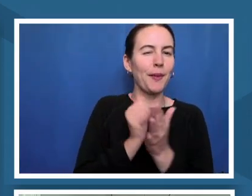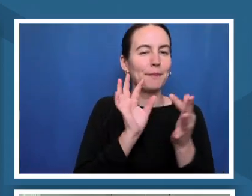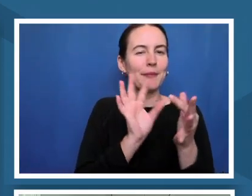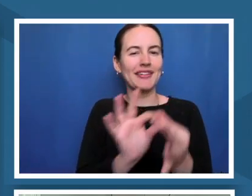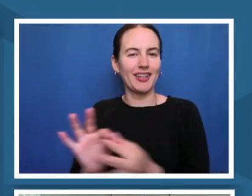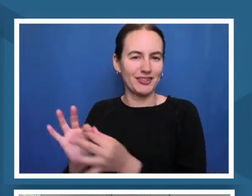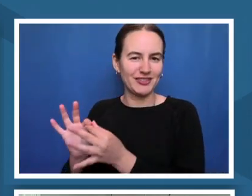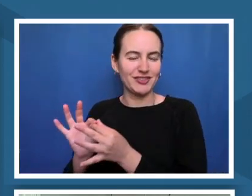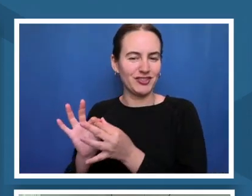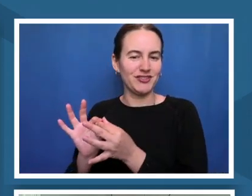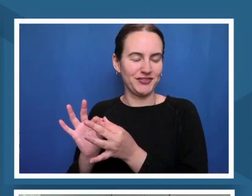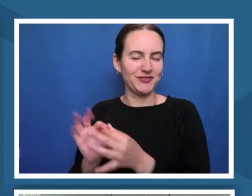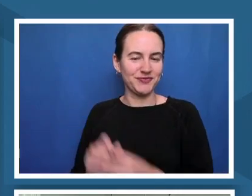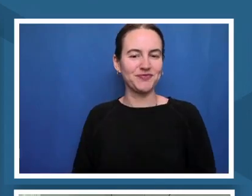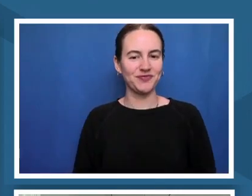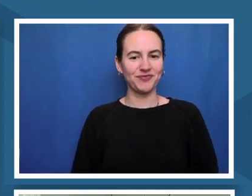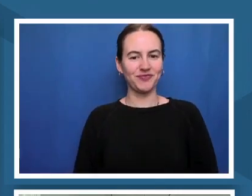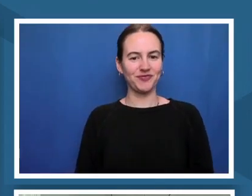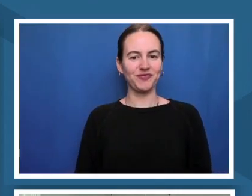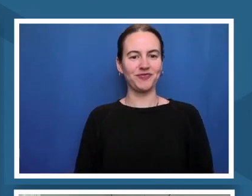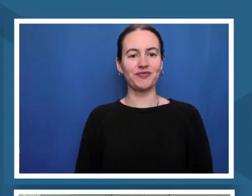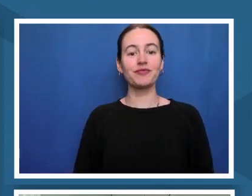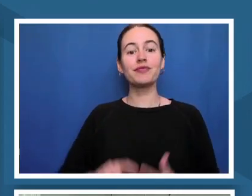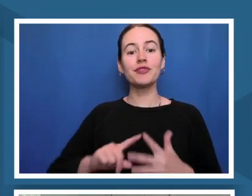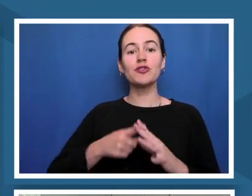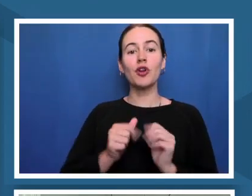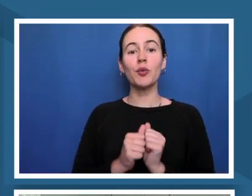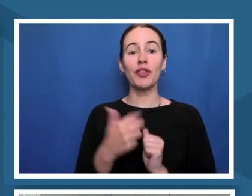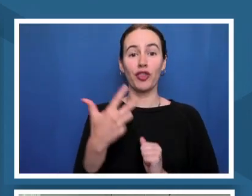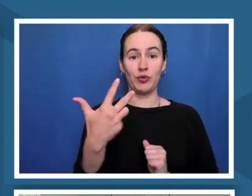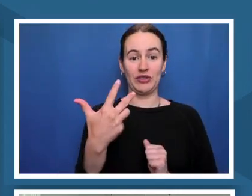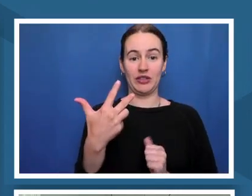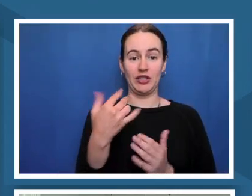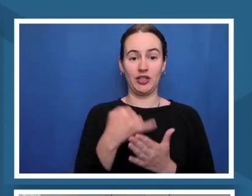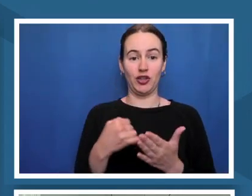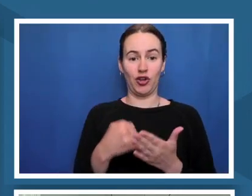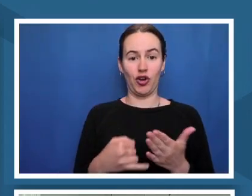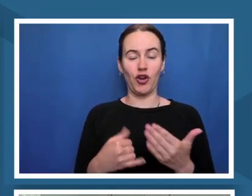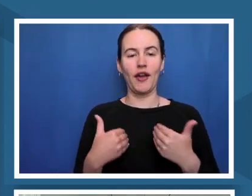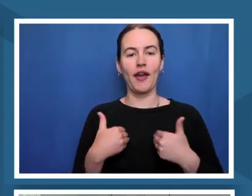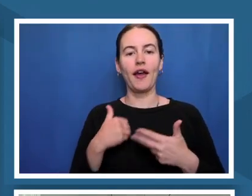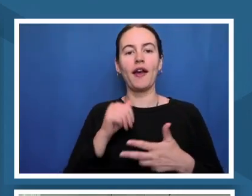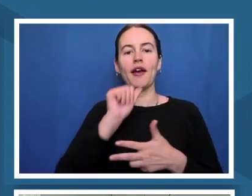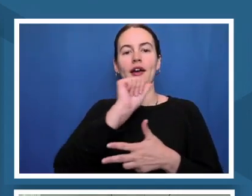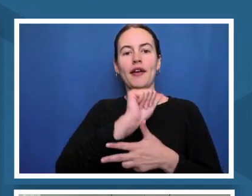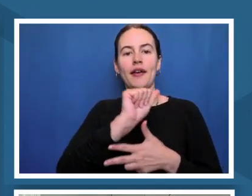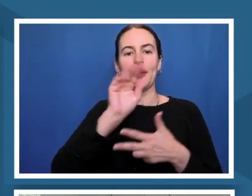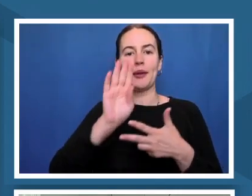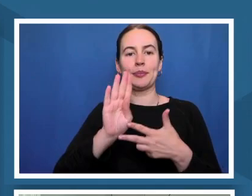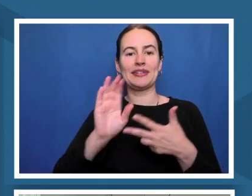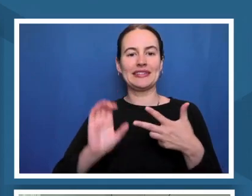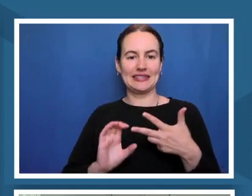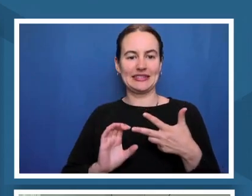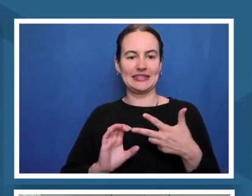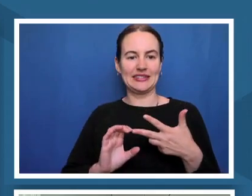so we're starting with these three artworks you can see they're labeled a b